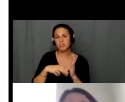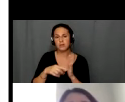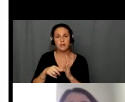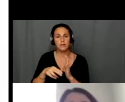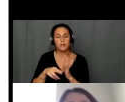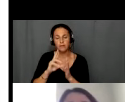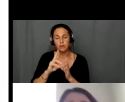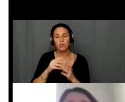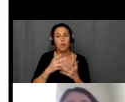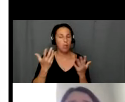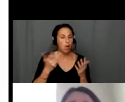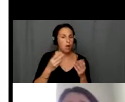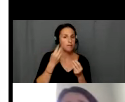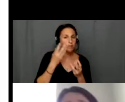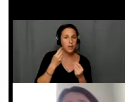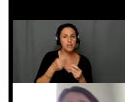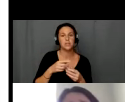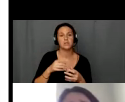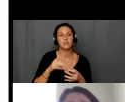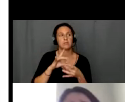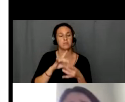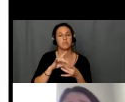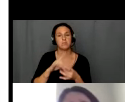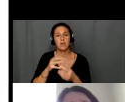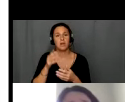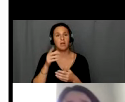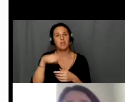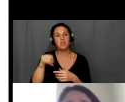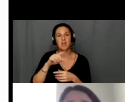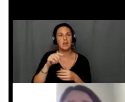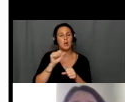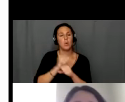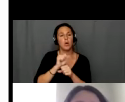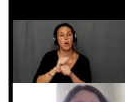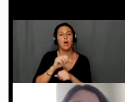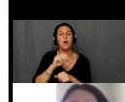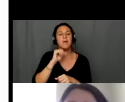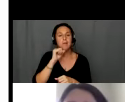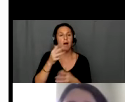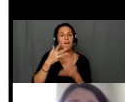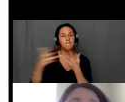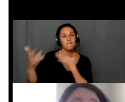the impacts of working in unventilated and unair conditioned environments and in